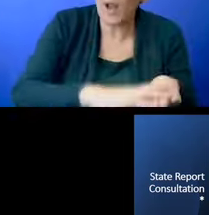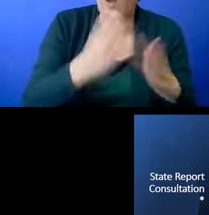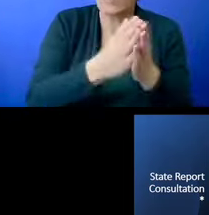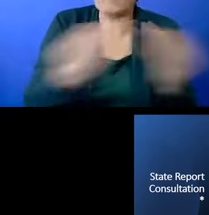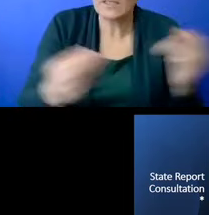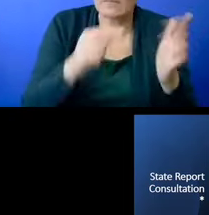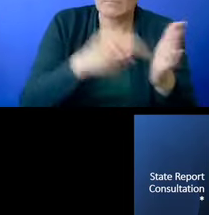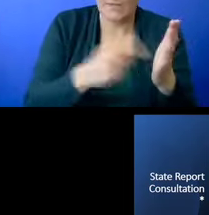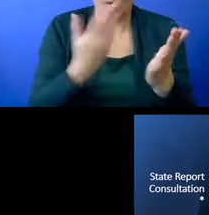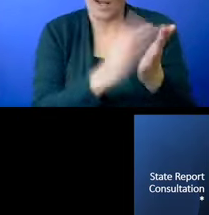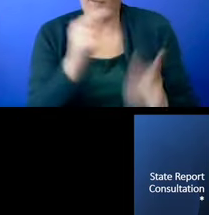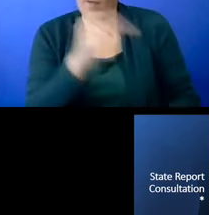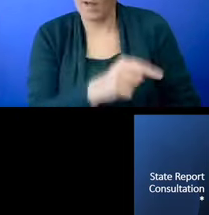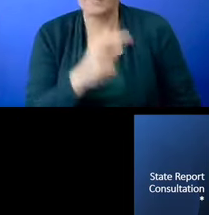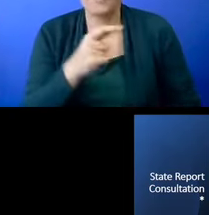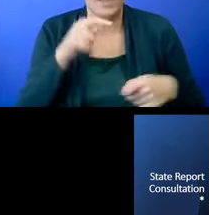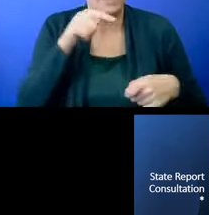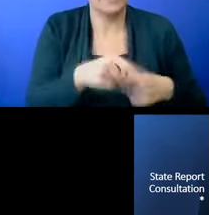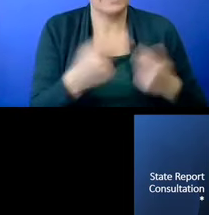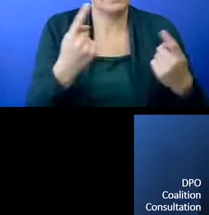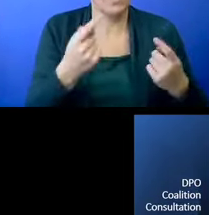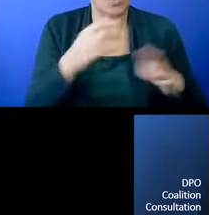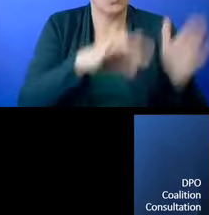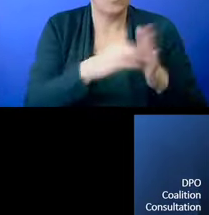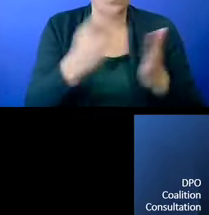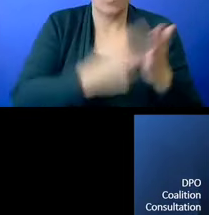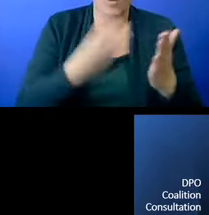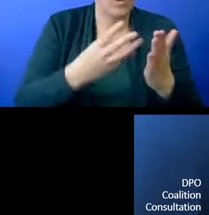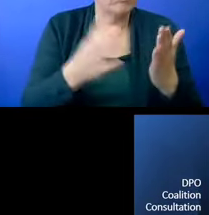That State report will be, again, a very full report.